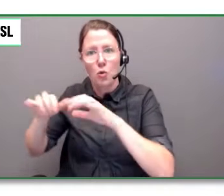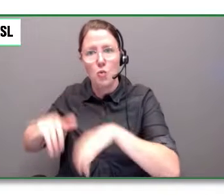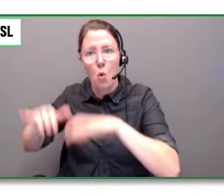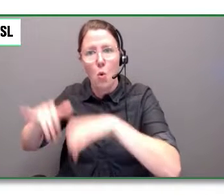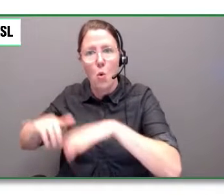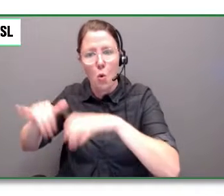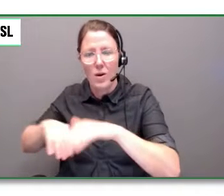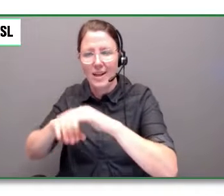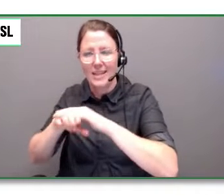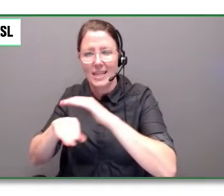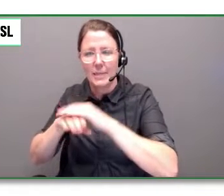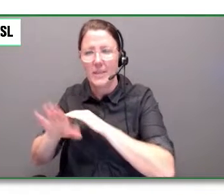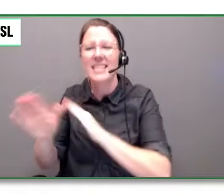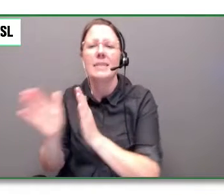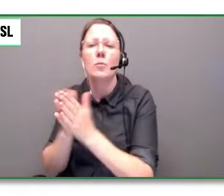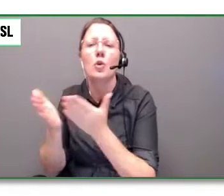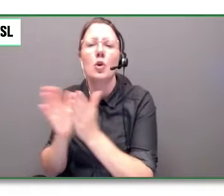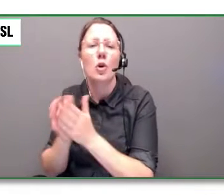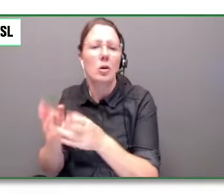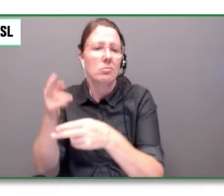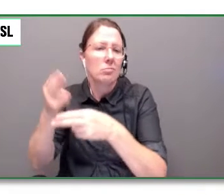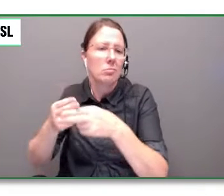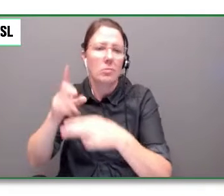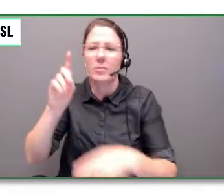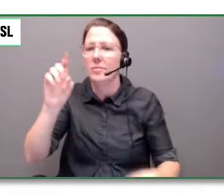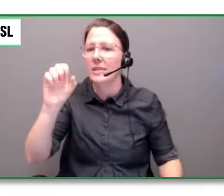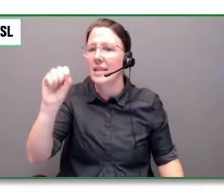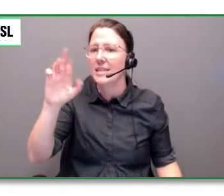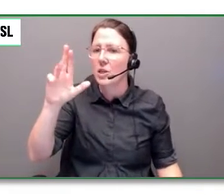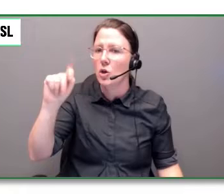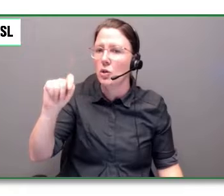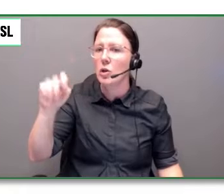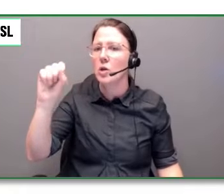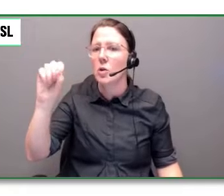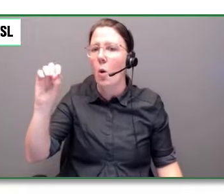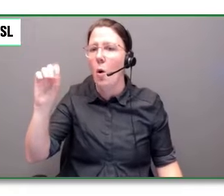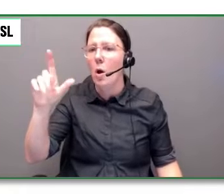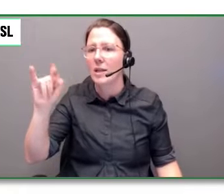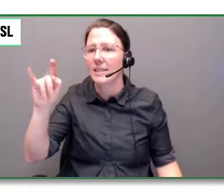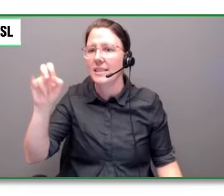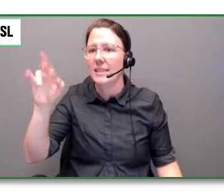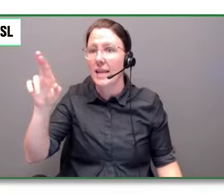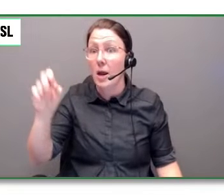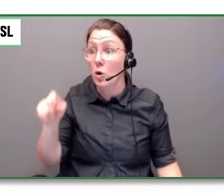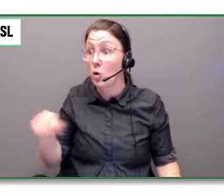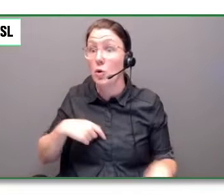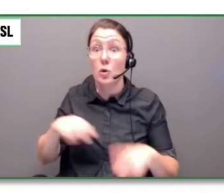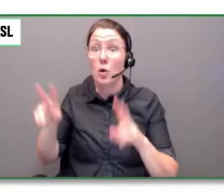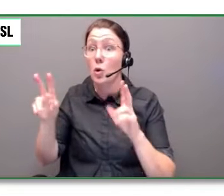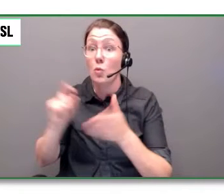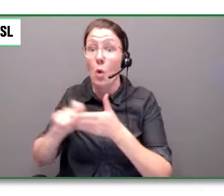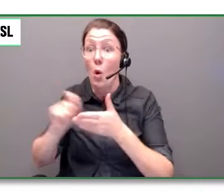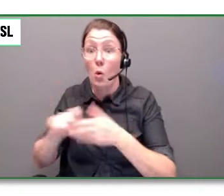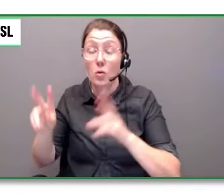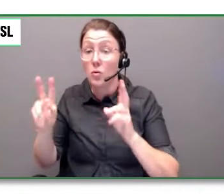here's what he has to say about accessibility: "The developers insist that the parks must be fully accessible not only to